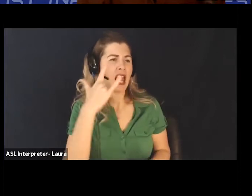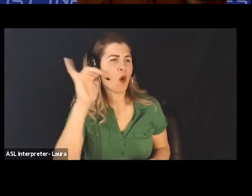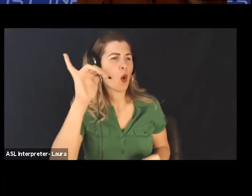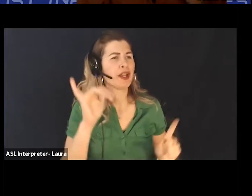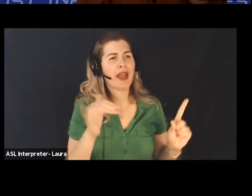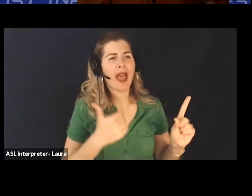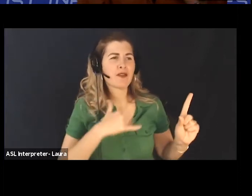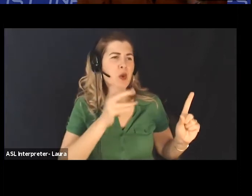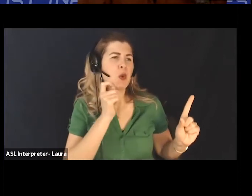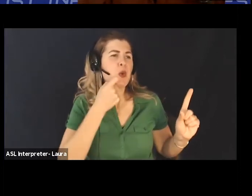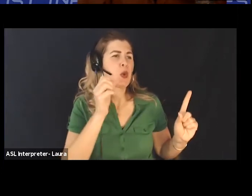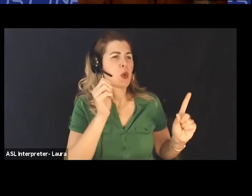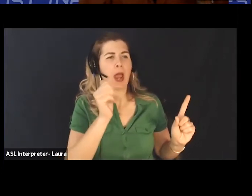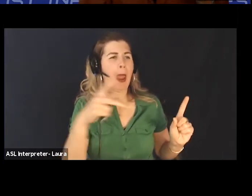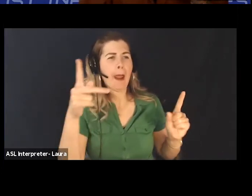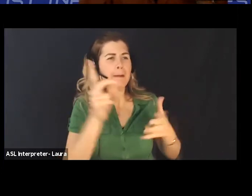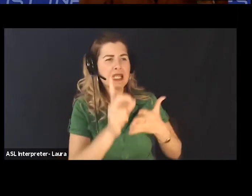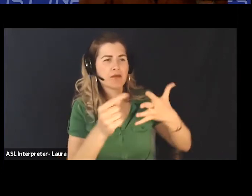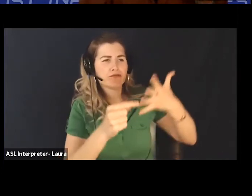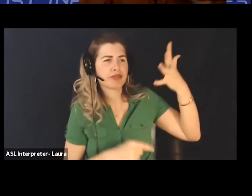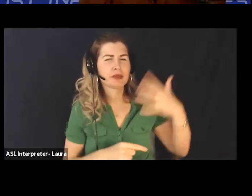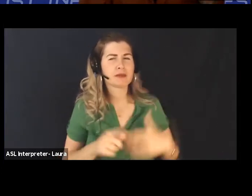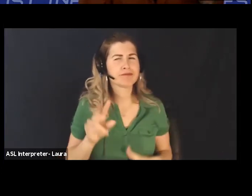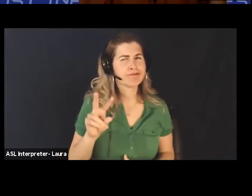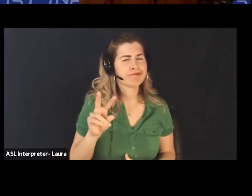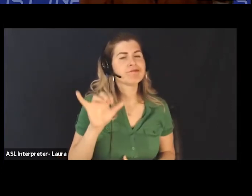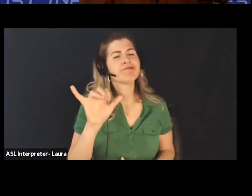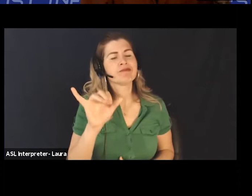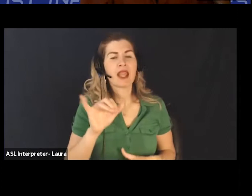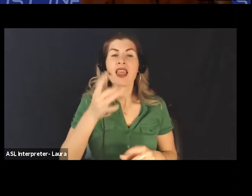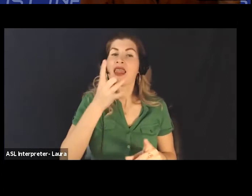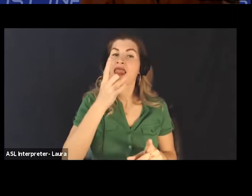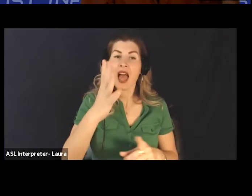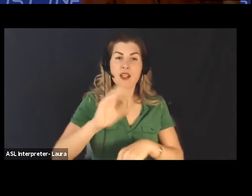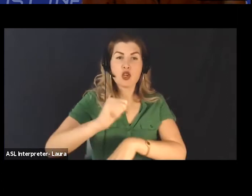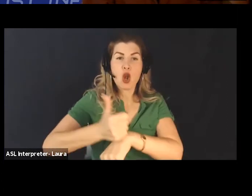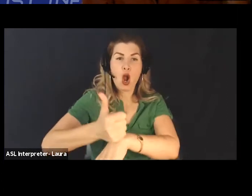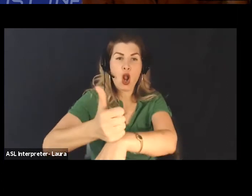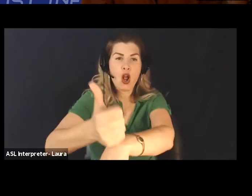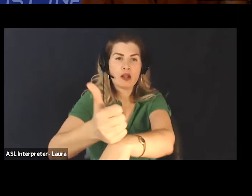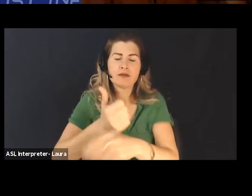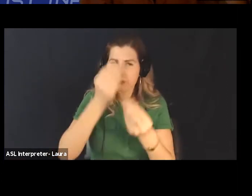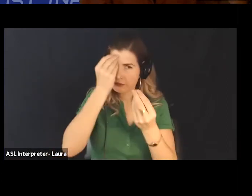So a few of those lights were installed just to get the timeline straight. Like the lights were installed in